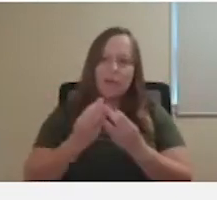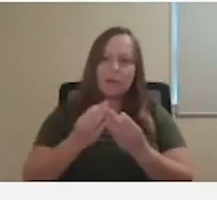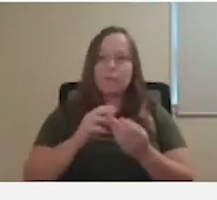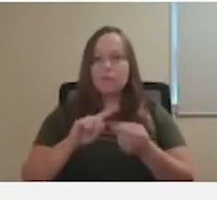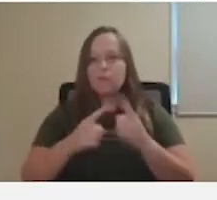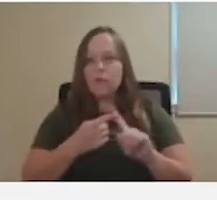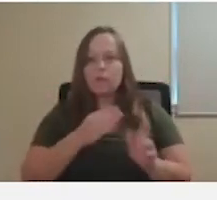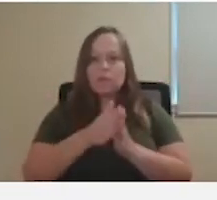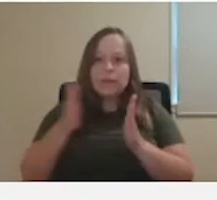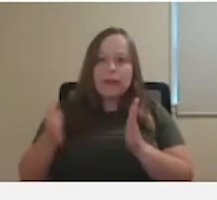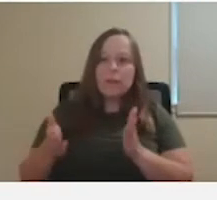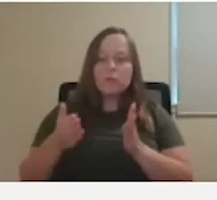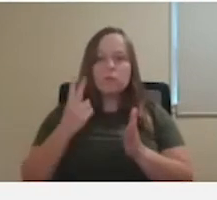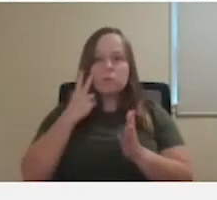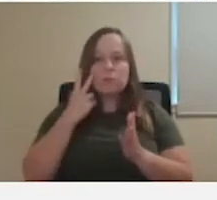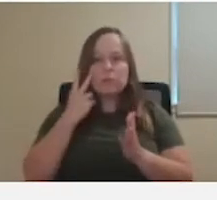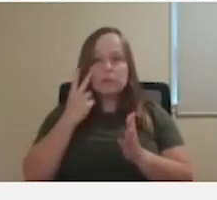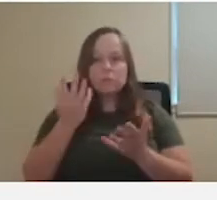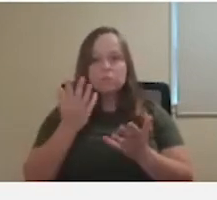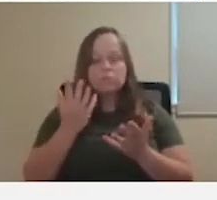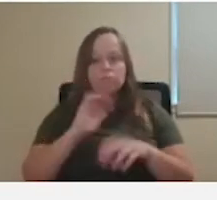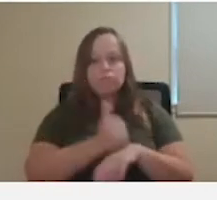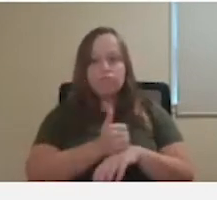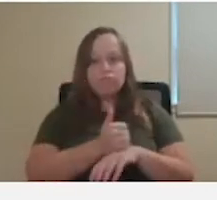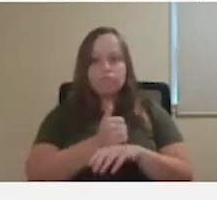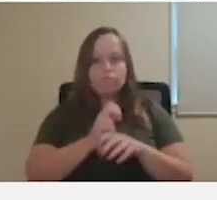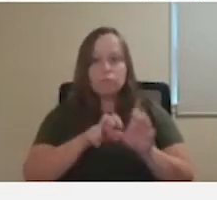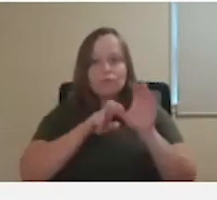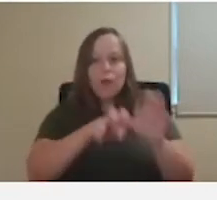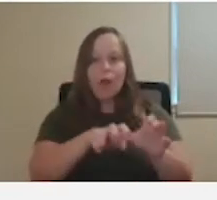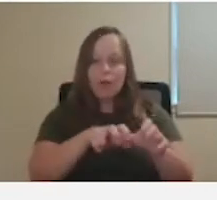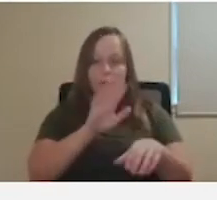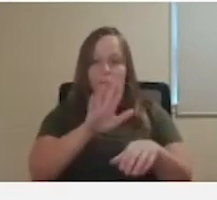your neighbors to see if you can arrange a ride to the polls.